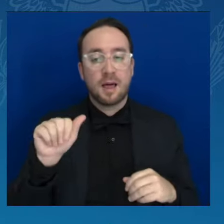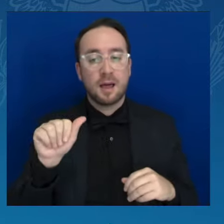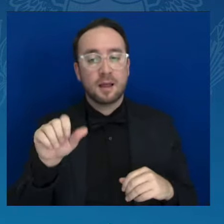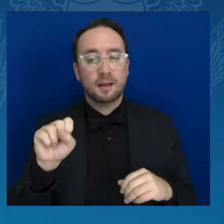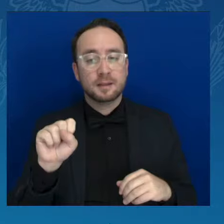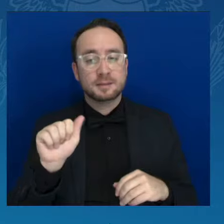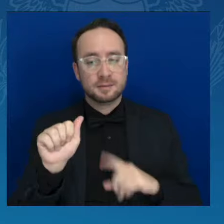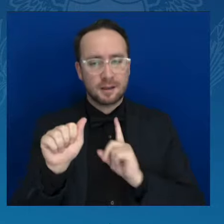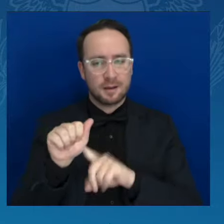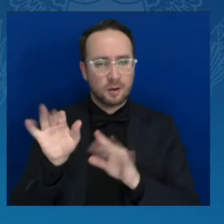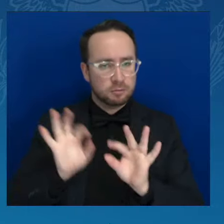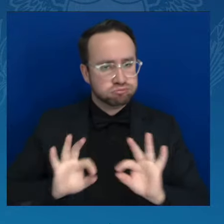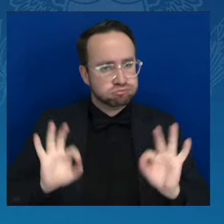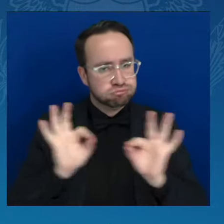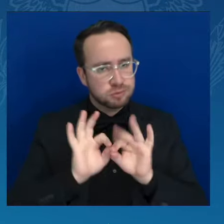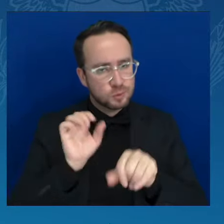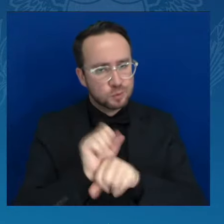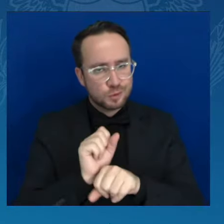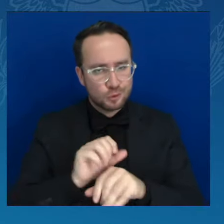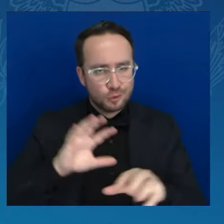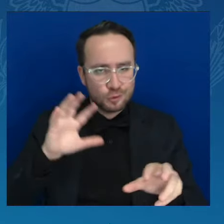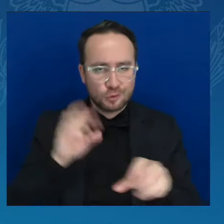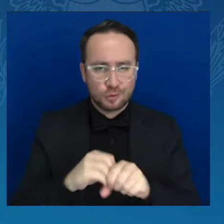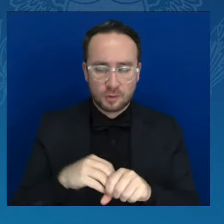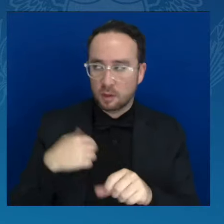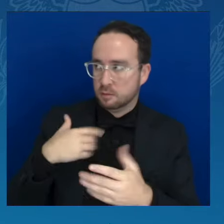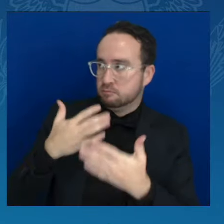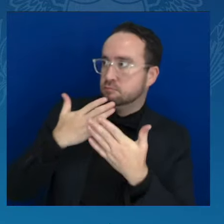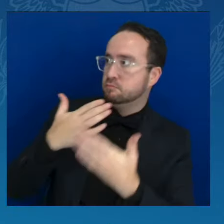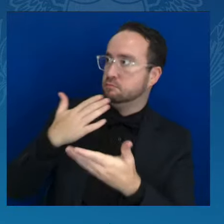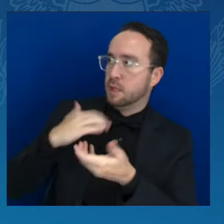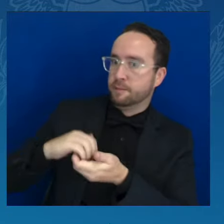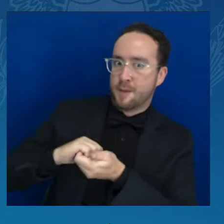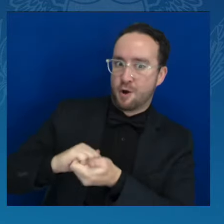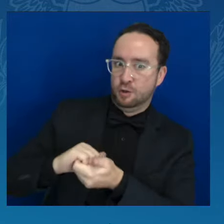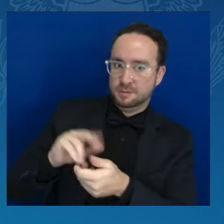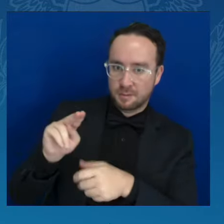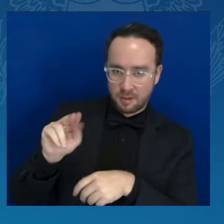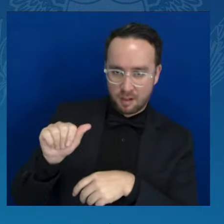NASA's has created a publicly available online map to track these emissions.